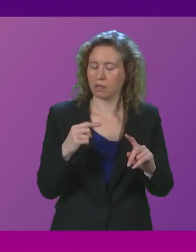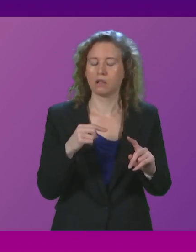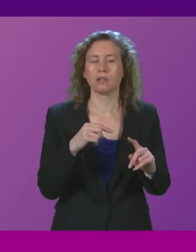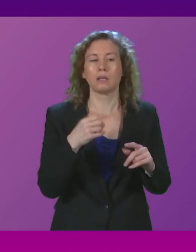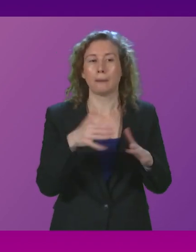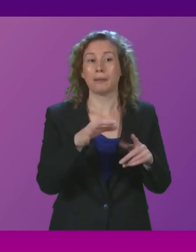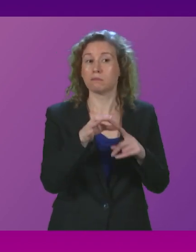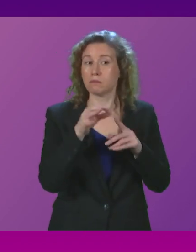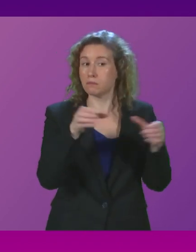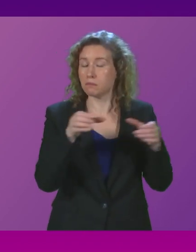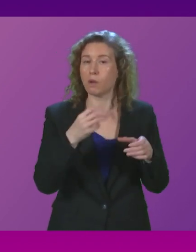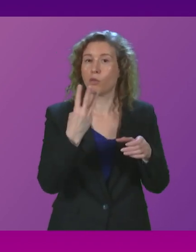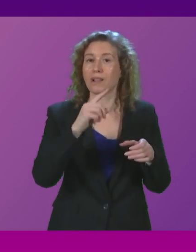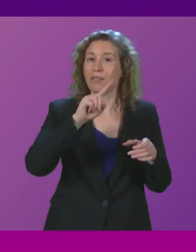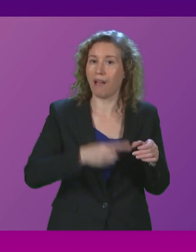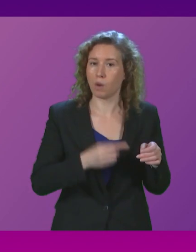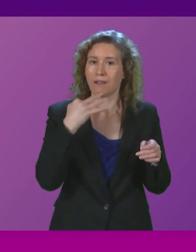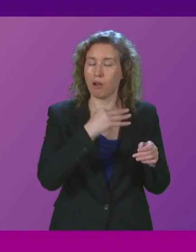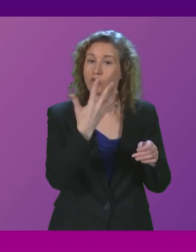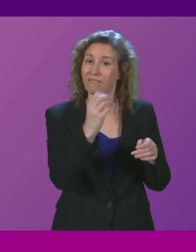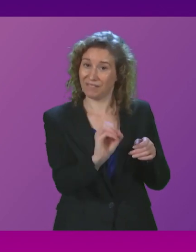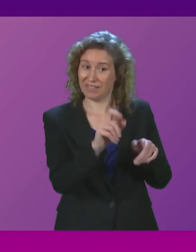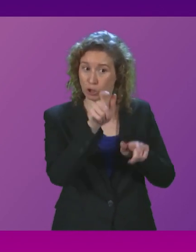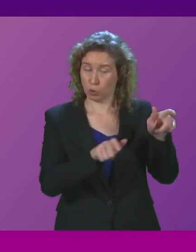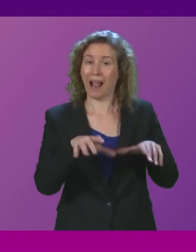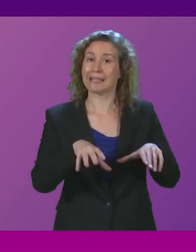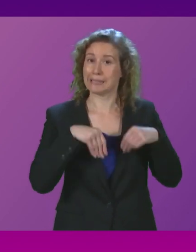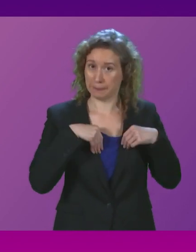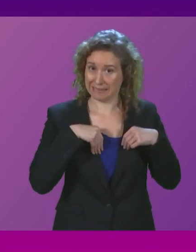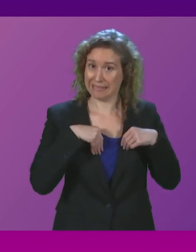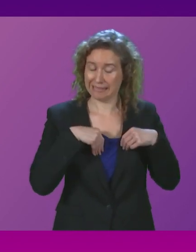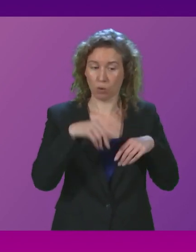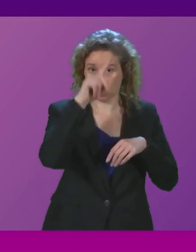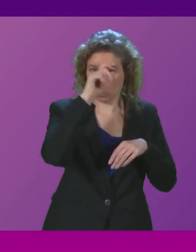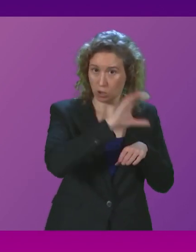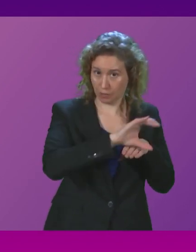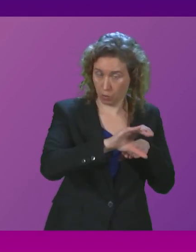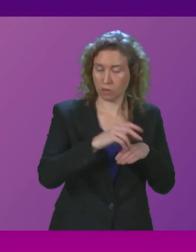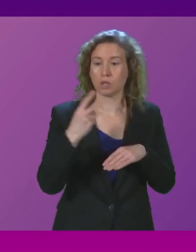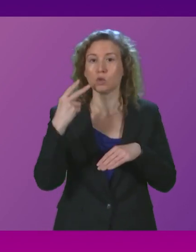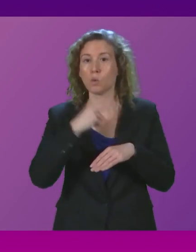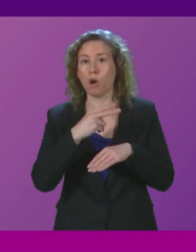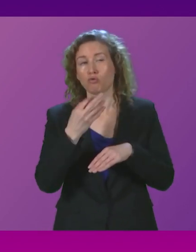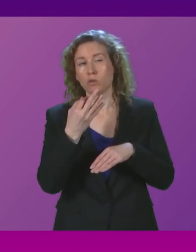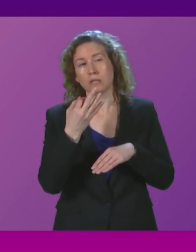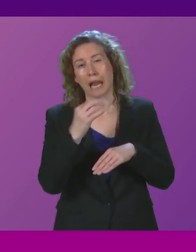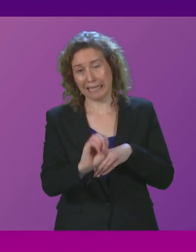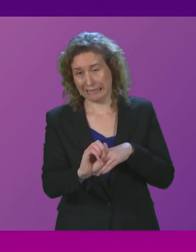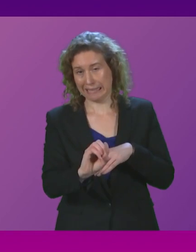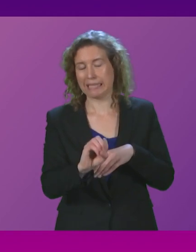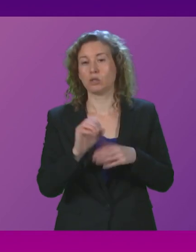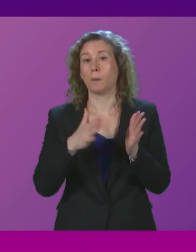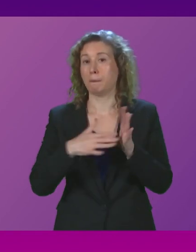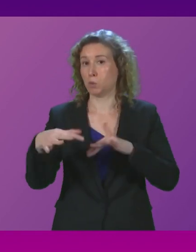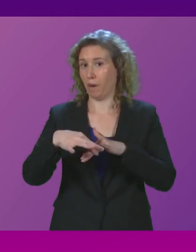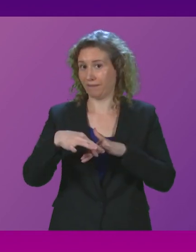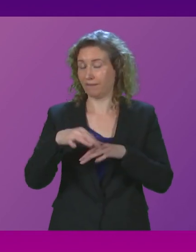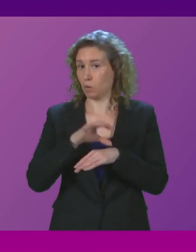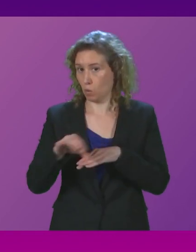have been accepted on to nursing courses and 280 on to midwifery courses, which comes to